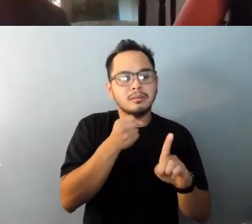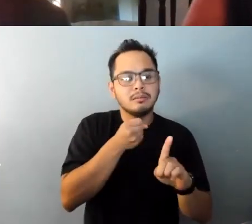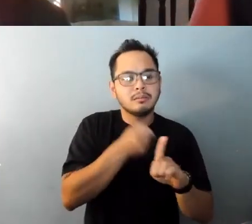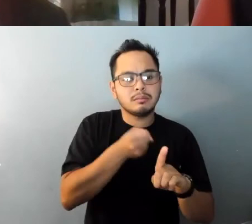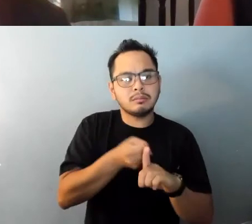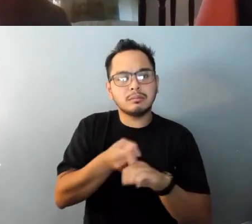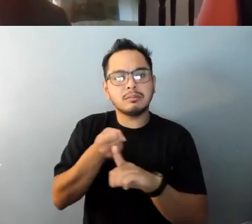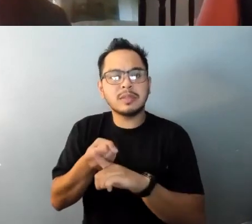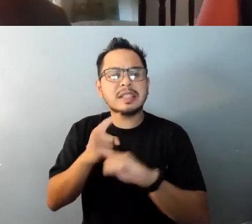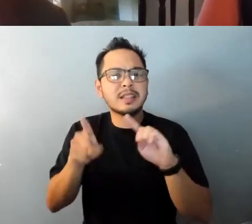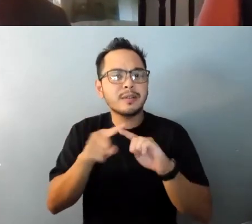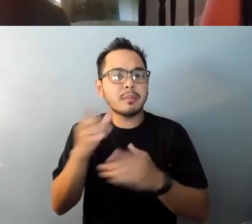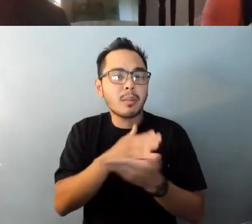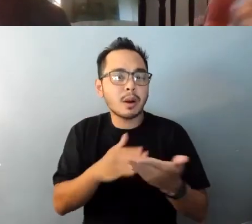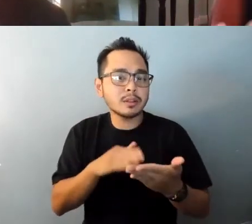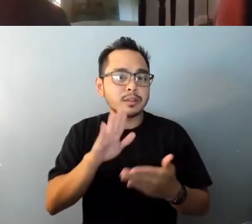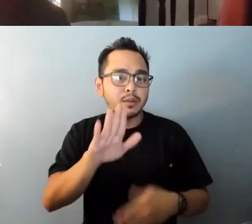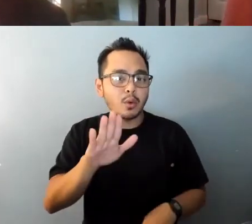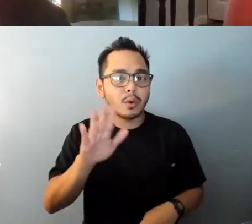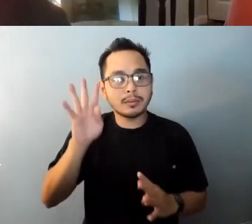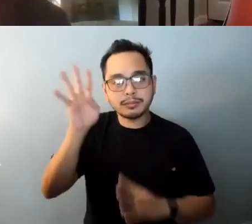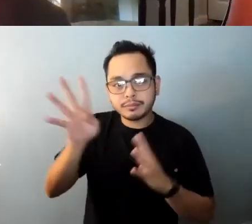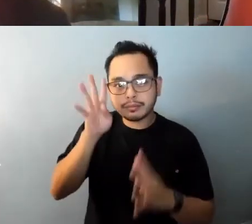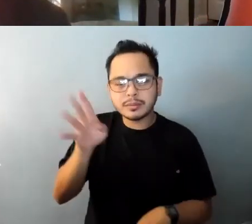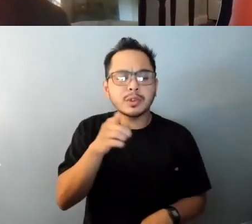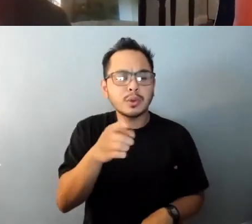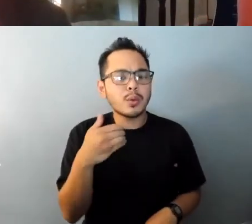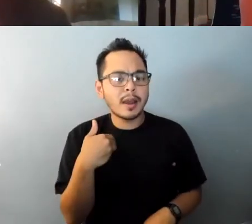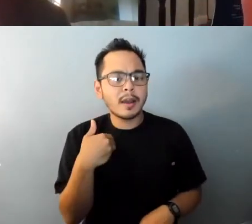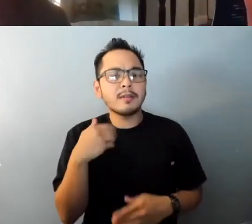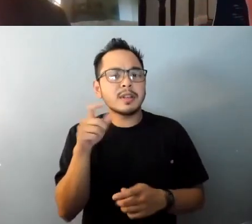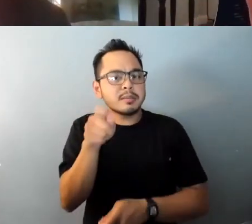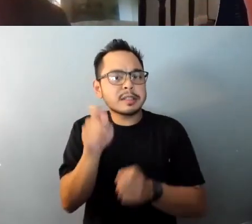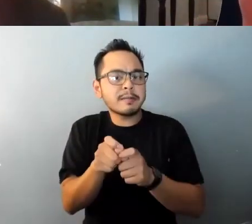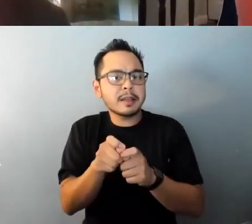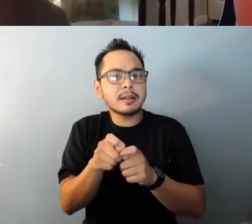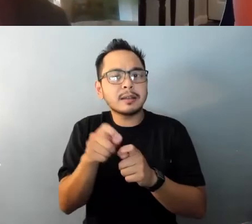for you creatively? Is there a certain place yet to for choosing one over the other?